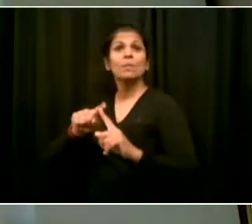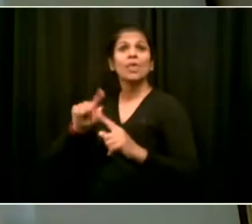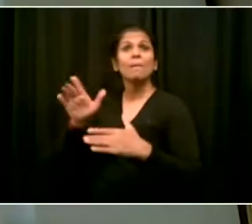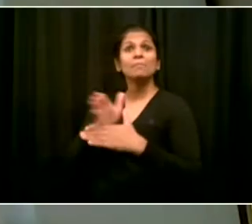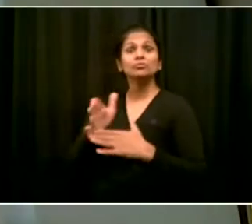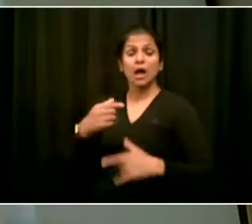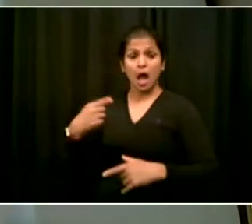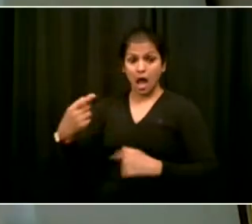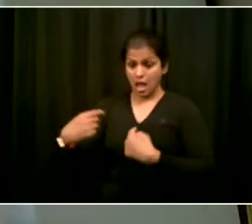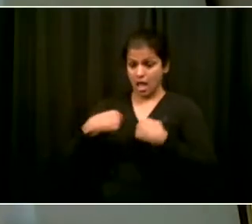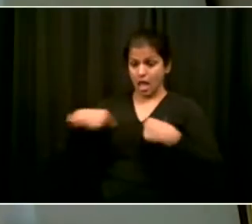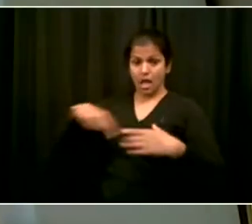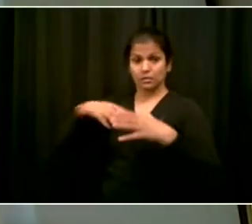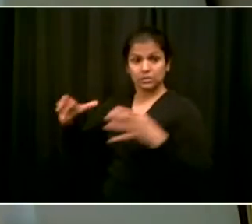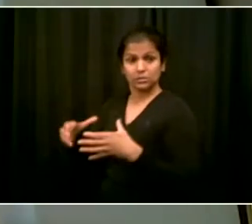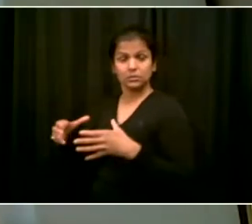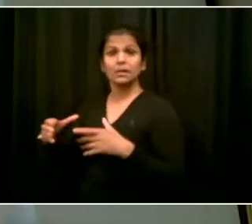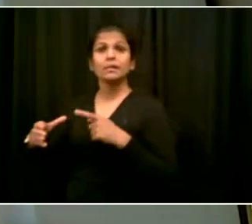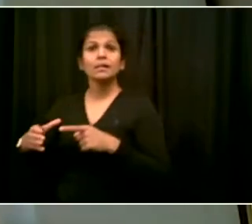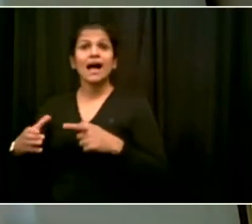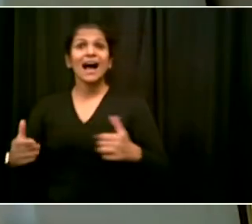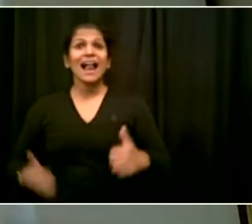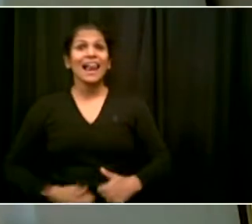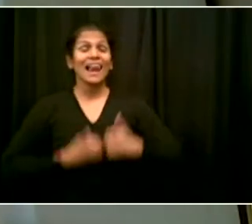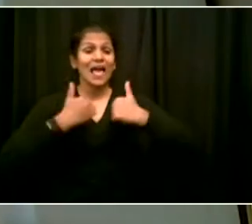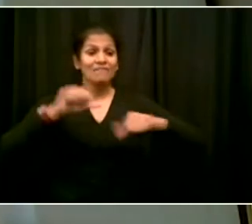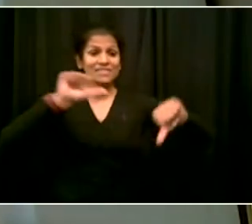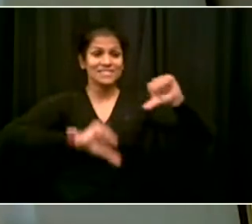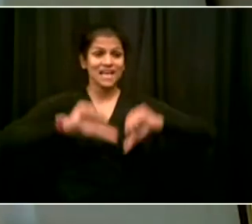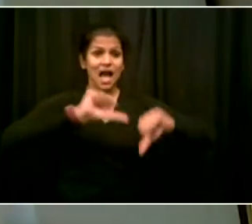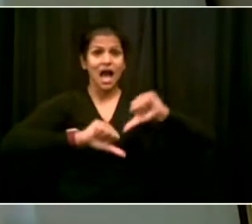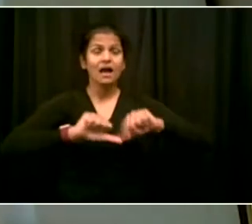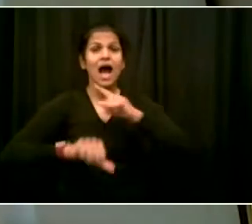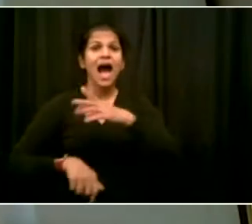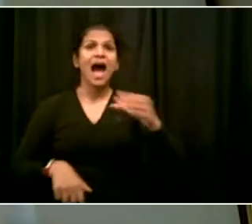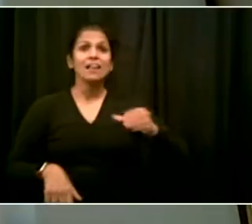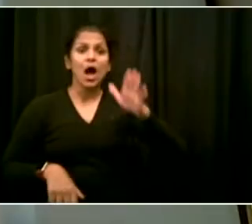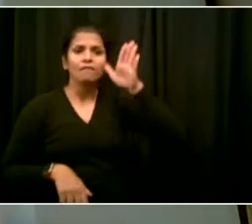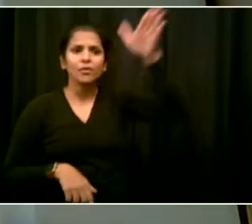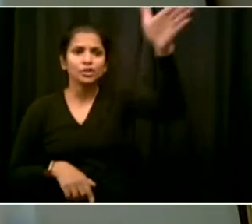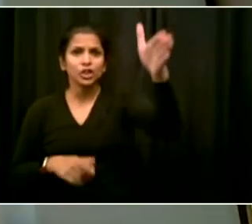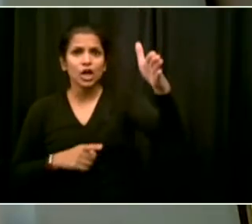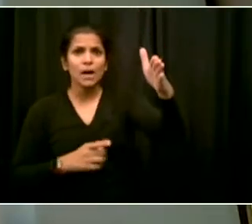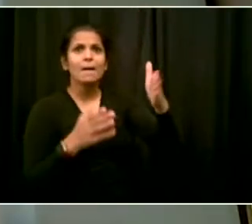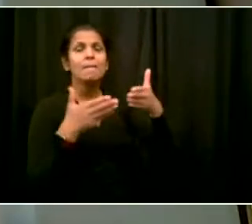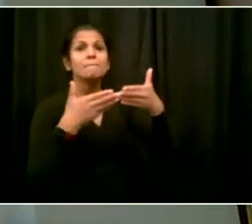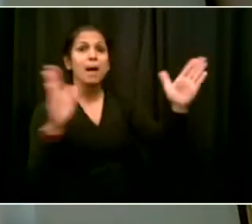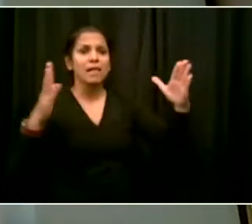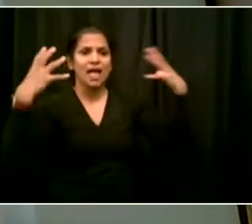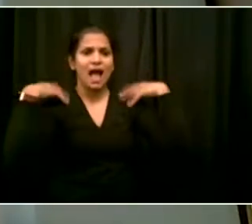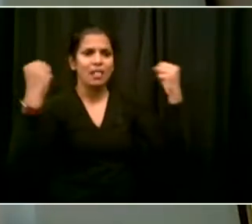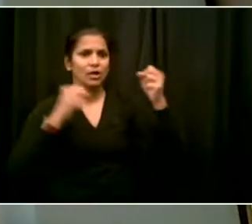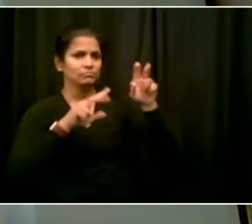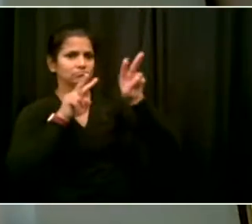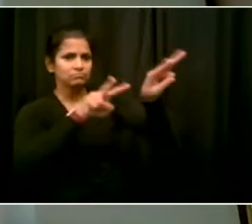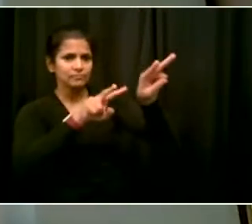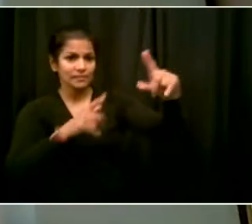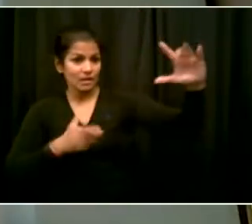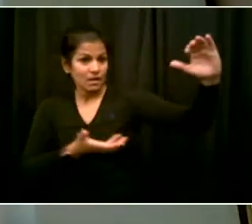LAST FOUR YEARS TO EXPAND OUR LIFE SCIENCES ECOSYSTEM IN NEW YORK CITY. WE SEE IT DIRECT CONNECTION BETWEENENTH E FUTURE OF PUBLIC HEALTH IN PANDEMIC